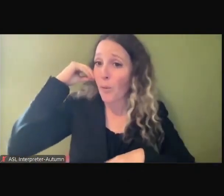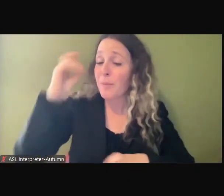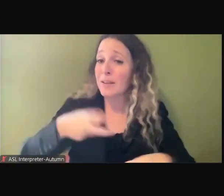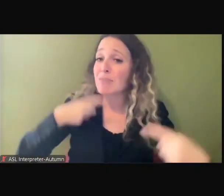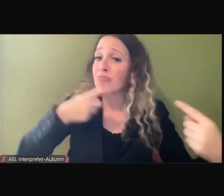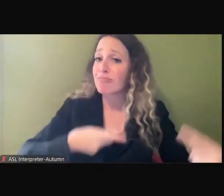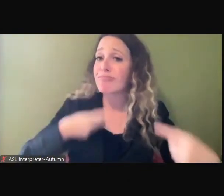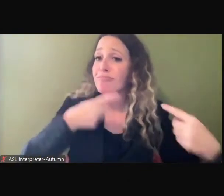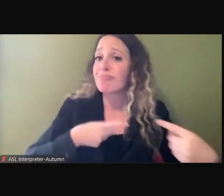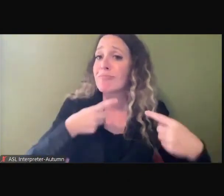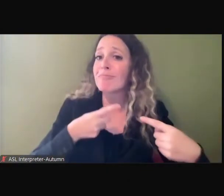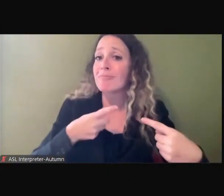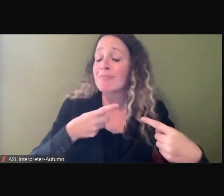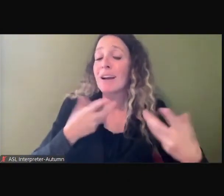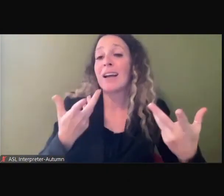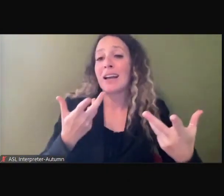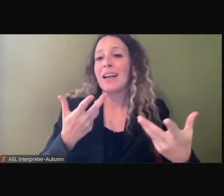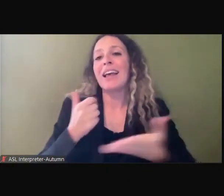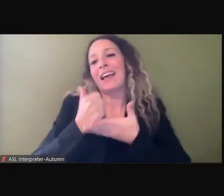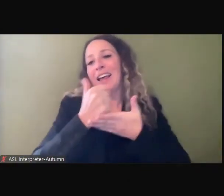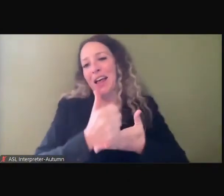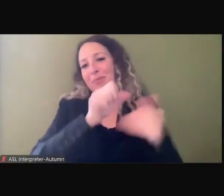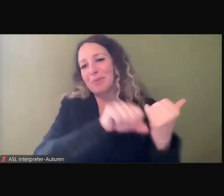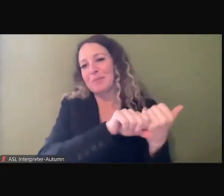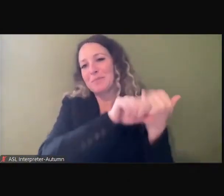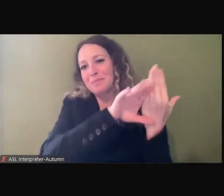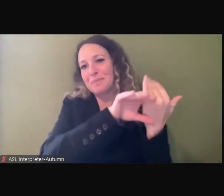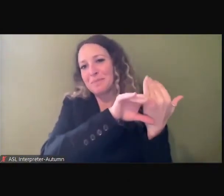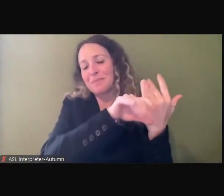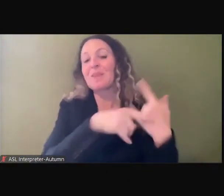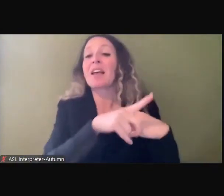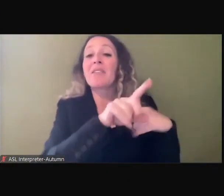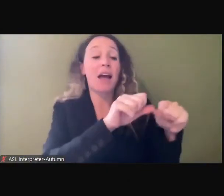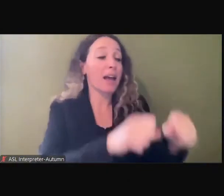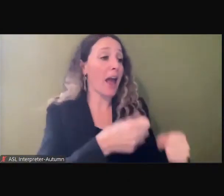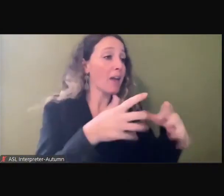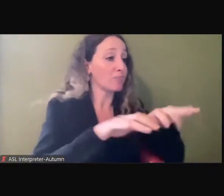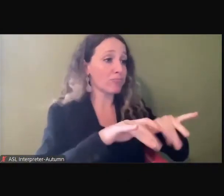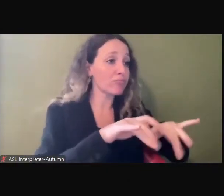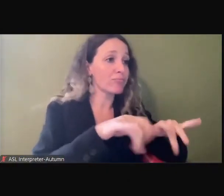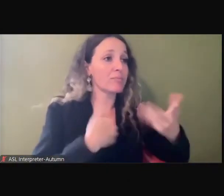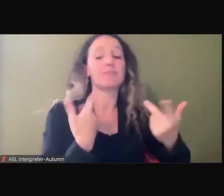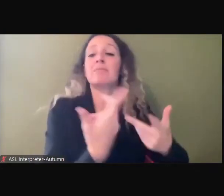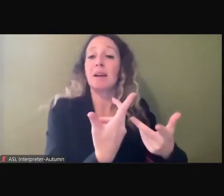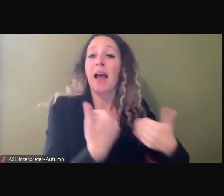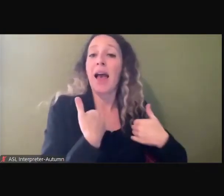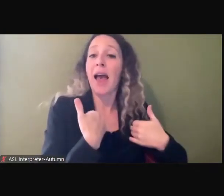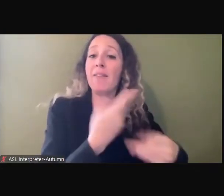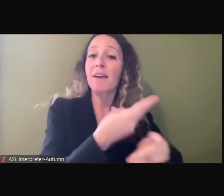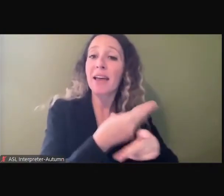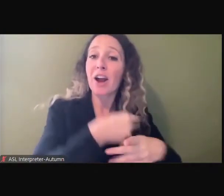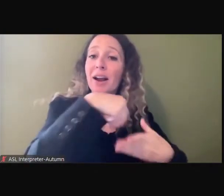their health on their own terms. It's about having control over your care in your own space,